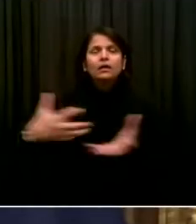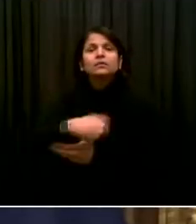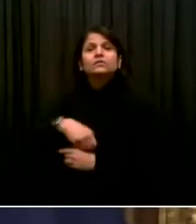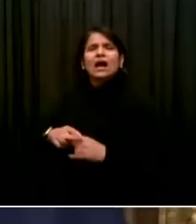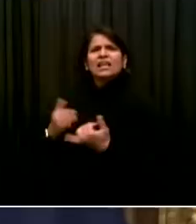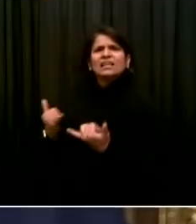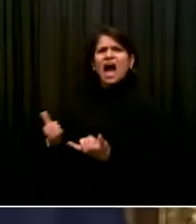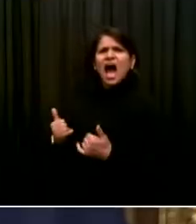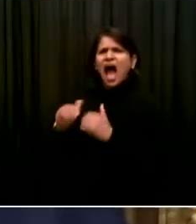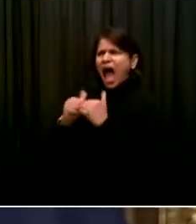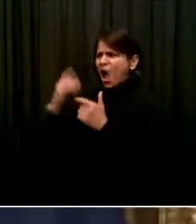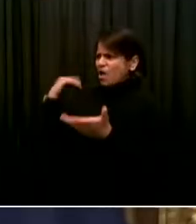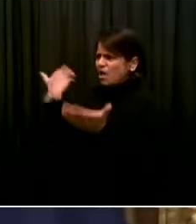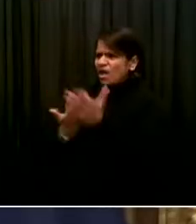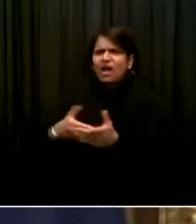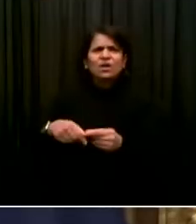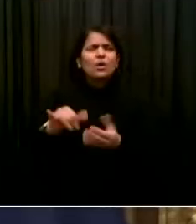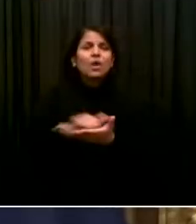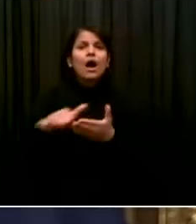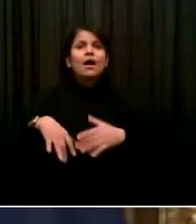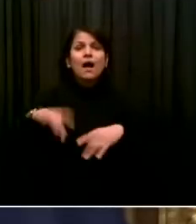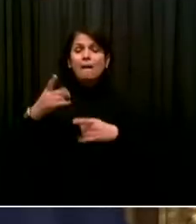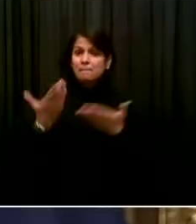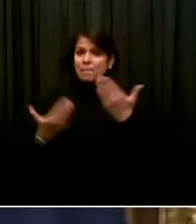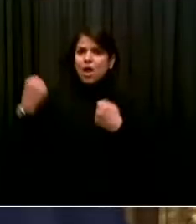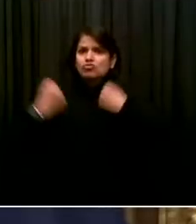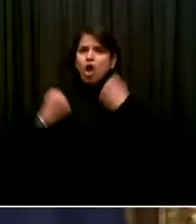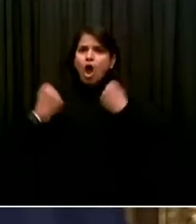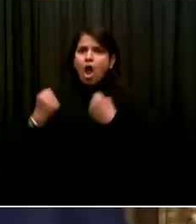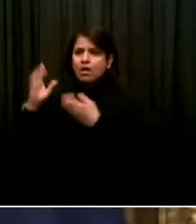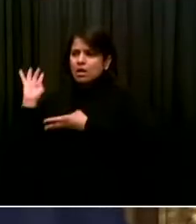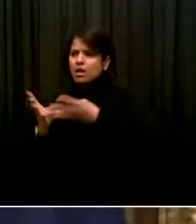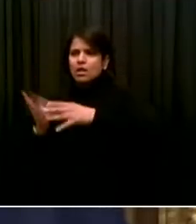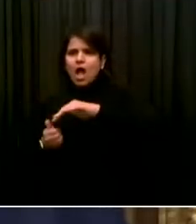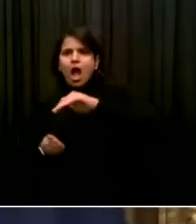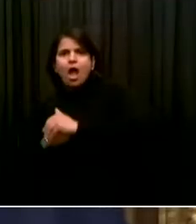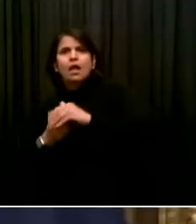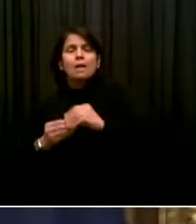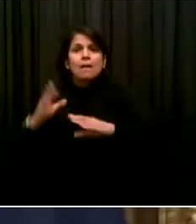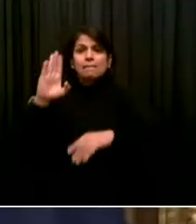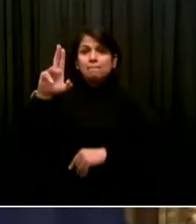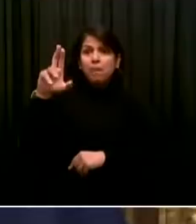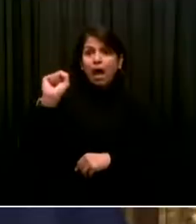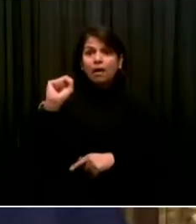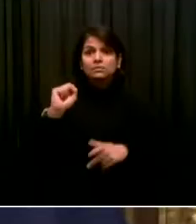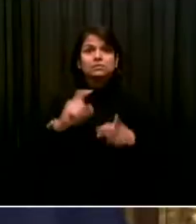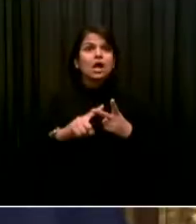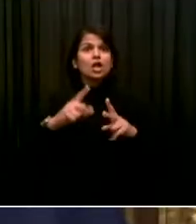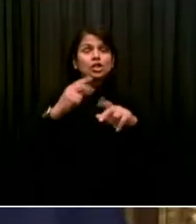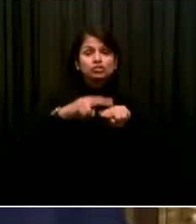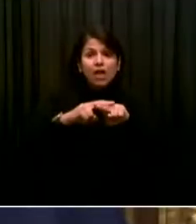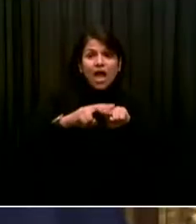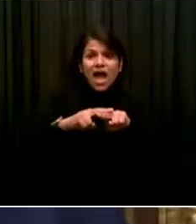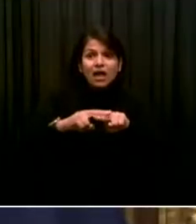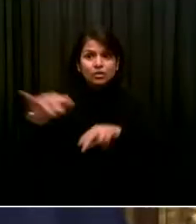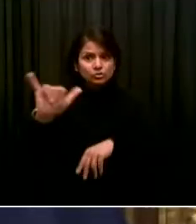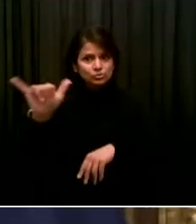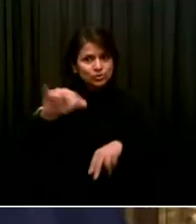YEAR WE KNOW NEW GUNS ARE RARIVING BY CAR, BUS AND TRAIN EVERYDAY. HTE NYPD WILL